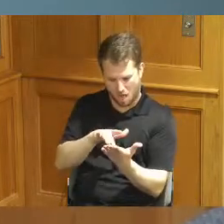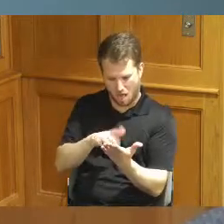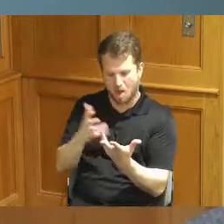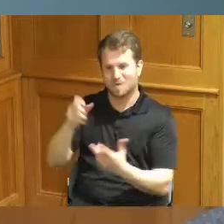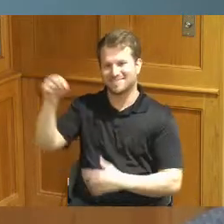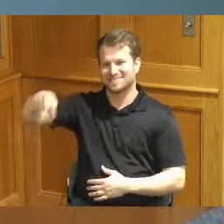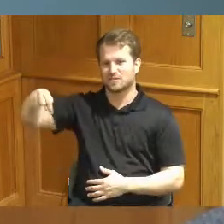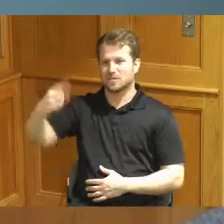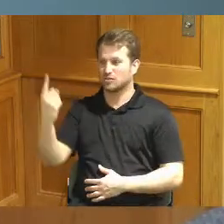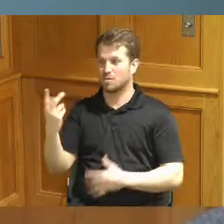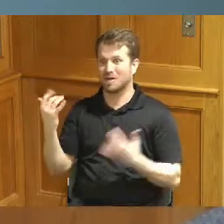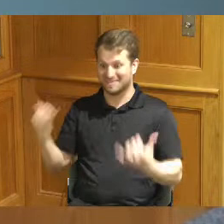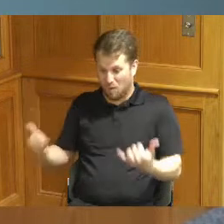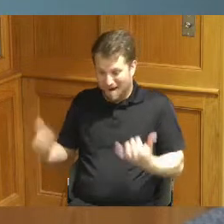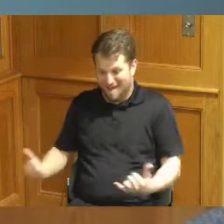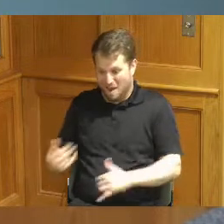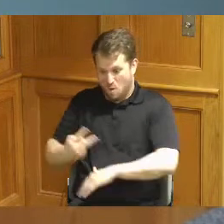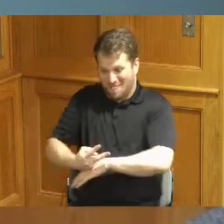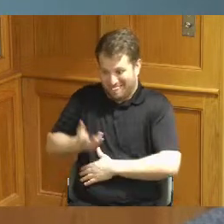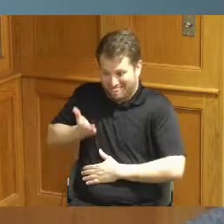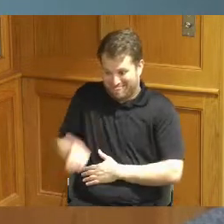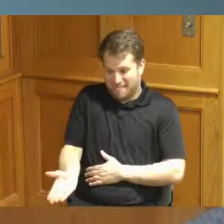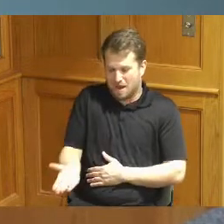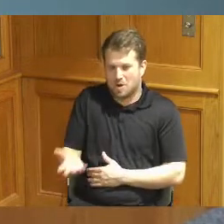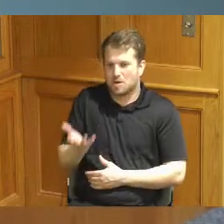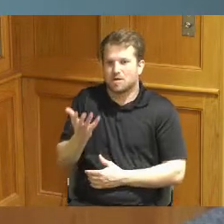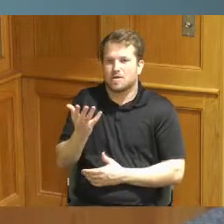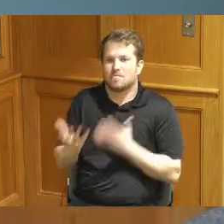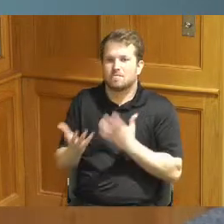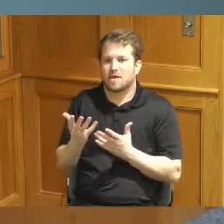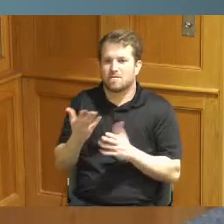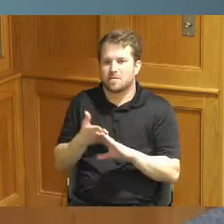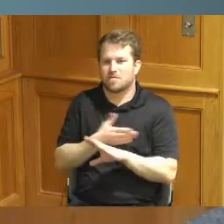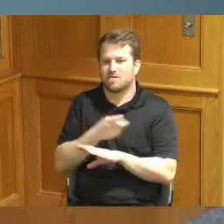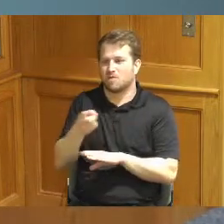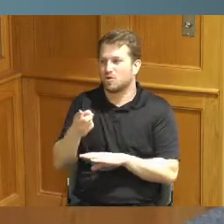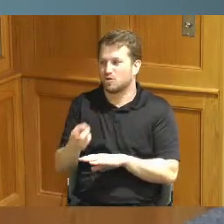was laying out today they must have just got up before you got on the elevator but they